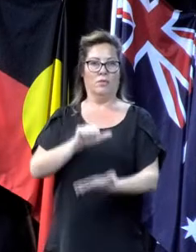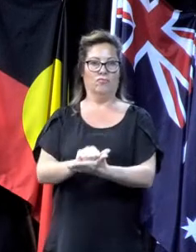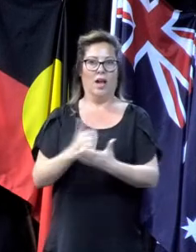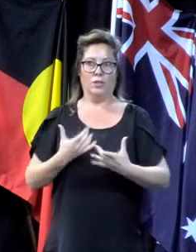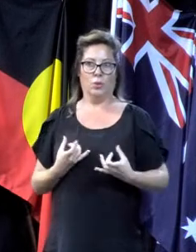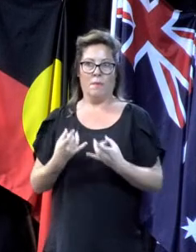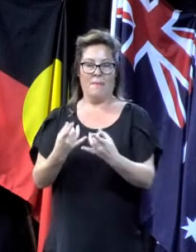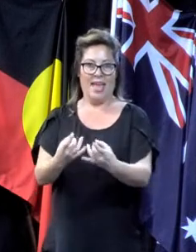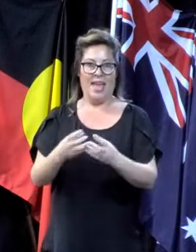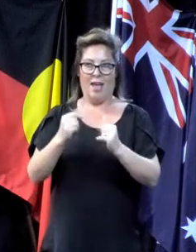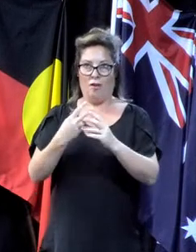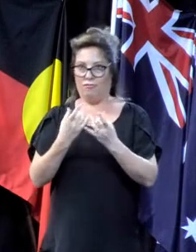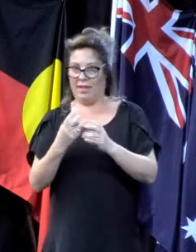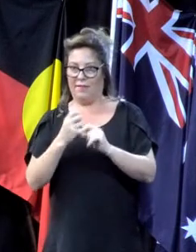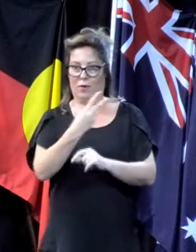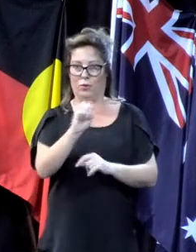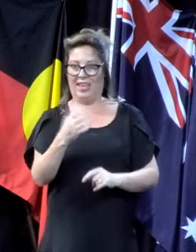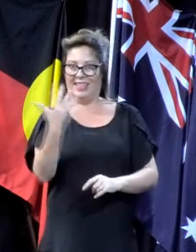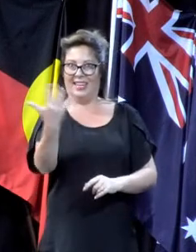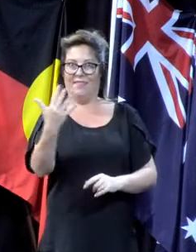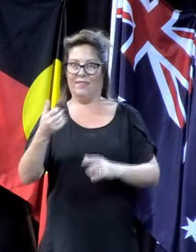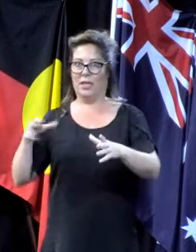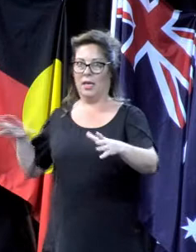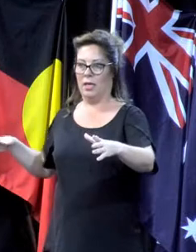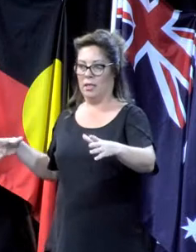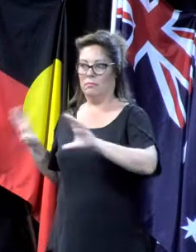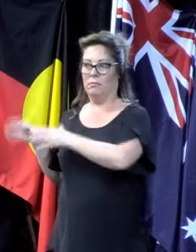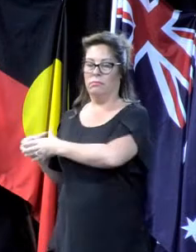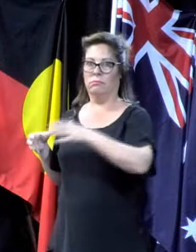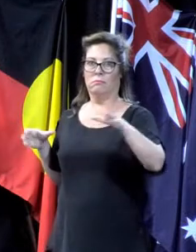at the beginning of 2015 out of those classes and into regular mainstream classes.